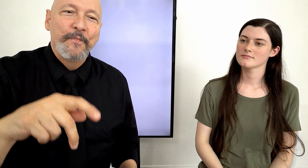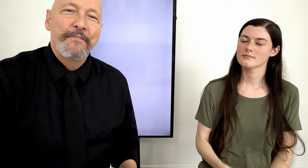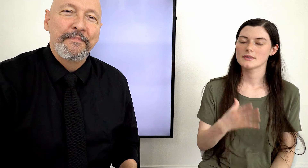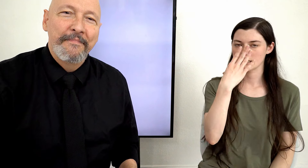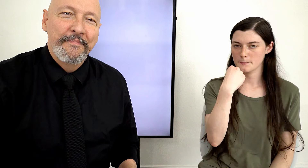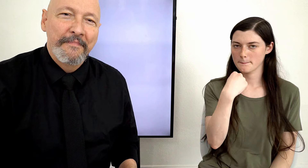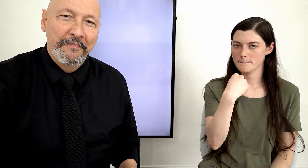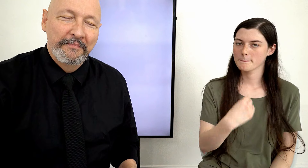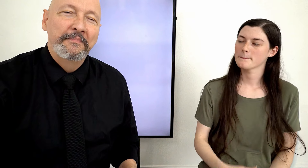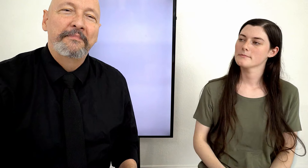sleep